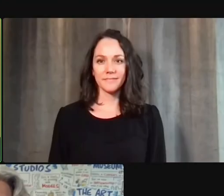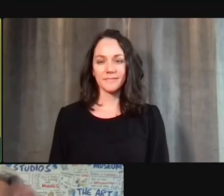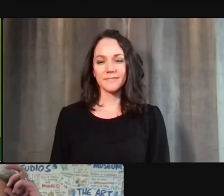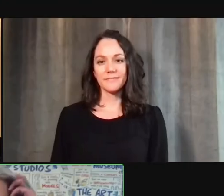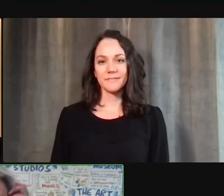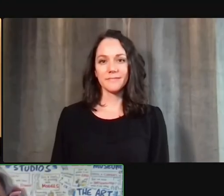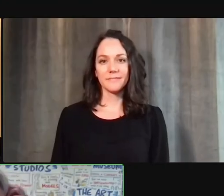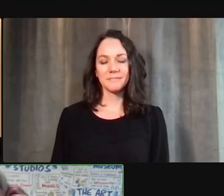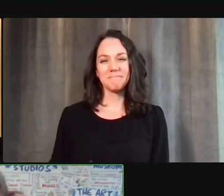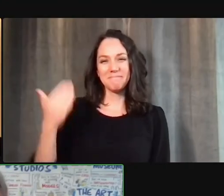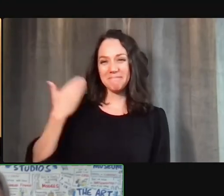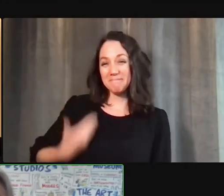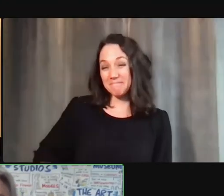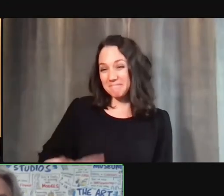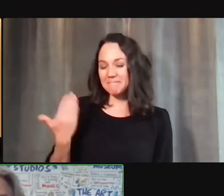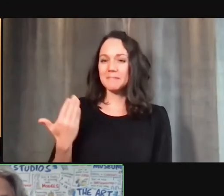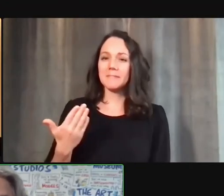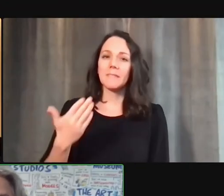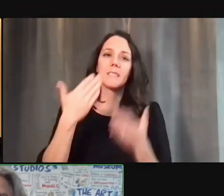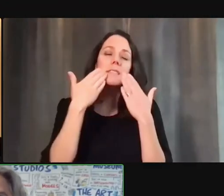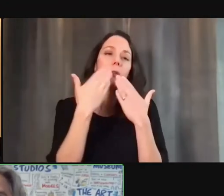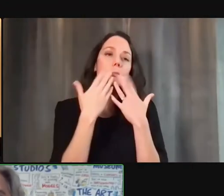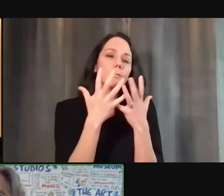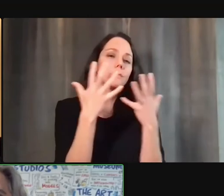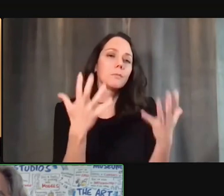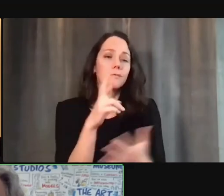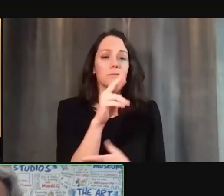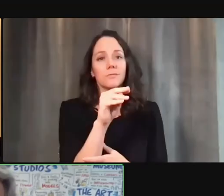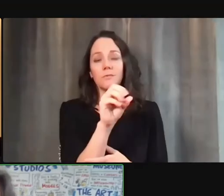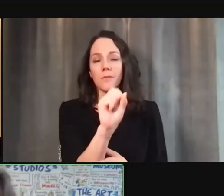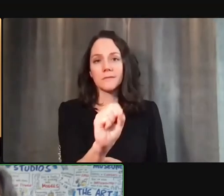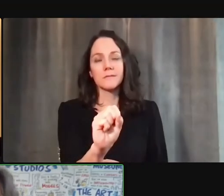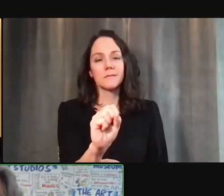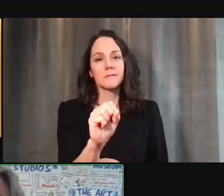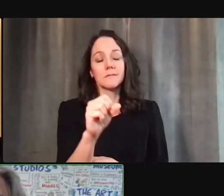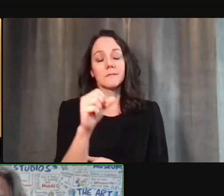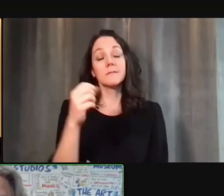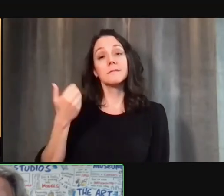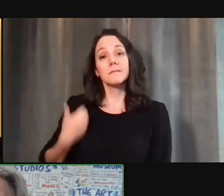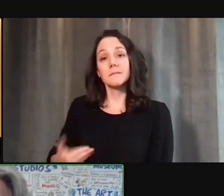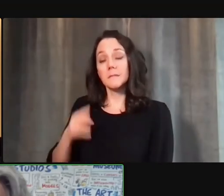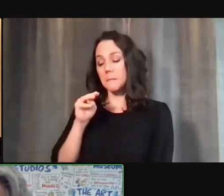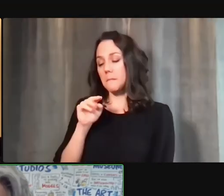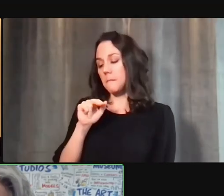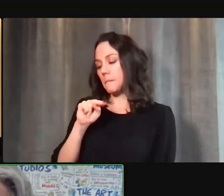Here I am. Thank you so much. This is Monica on the screen again.